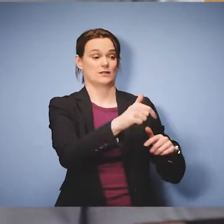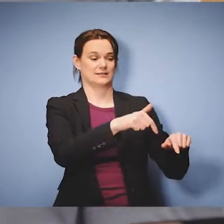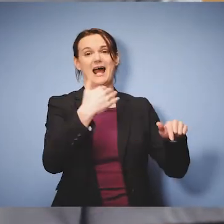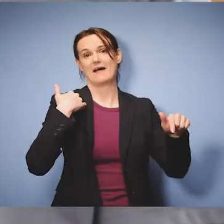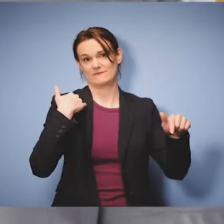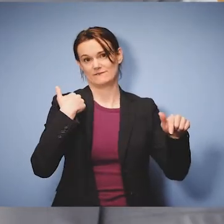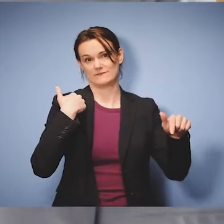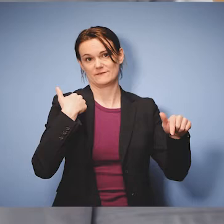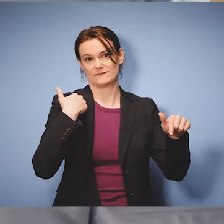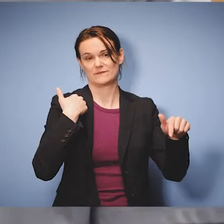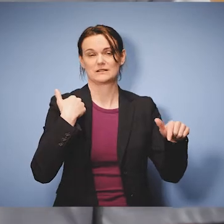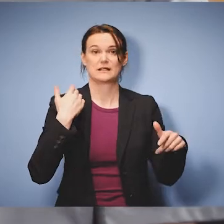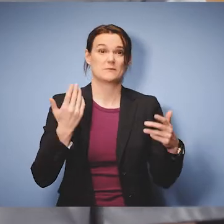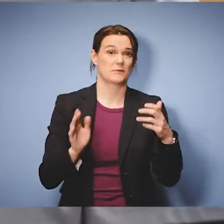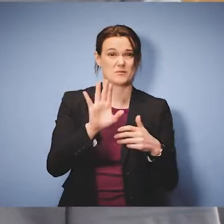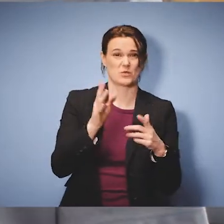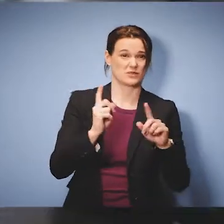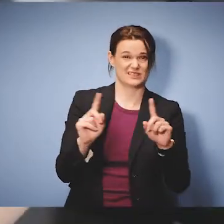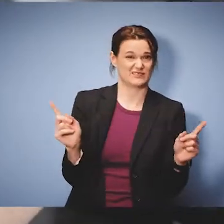But the faucets at your house may not be there.